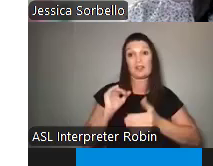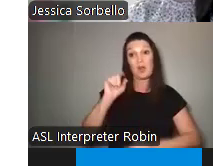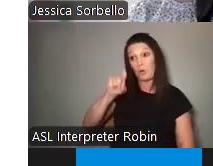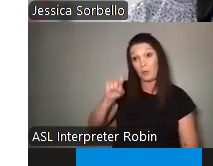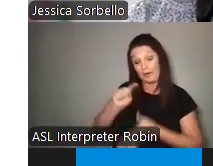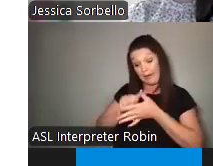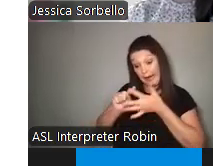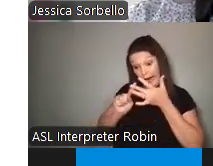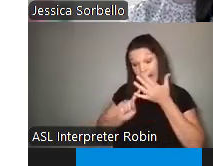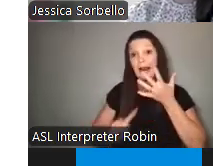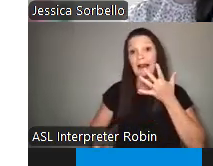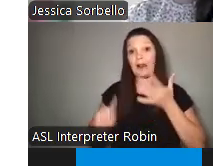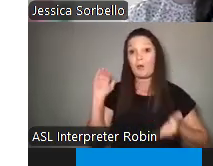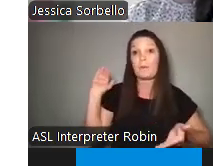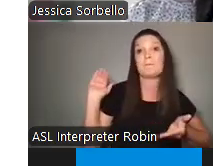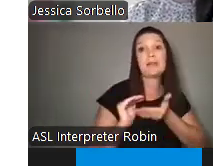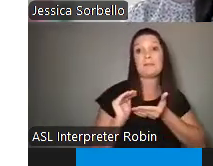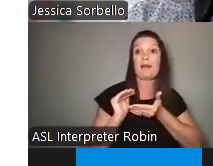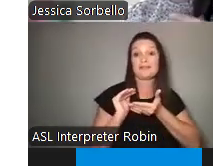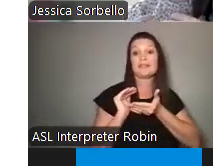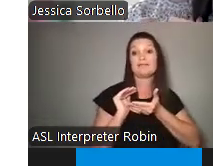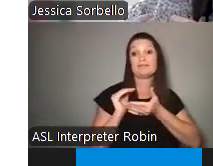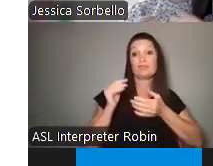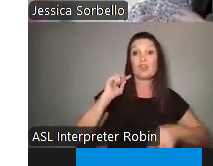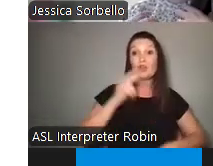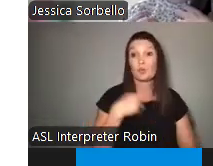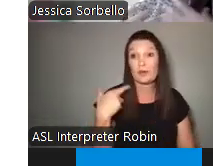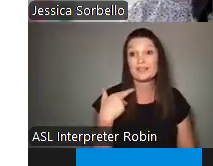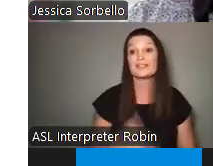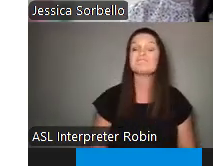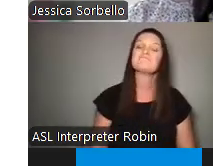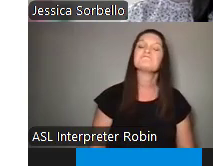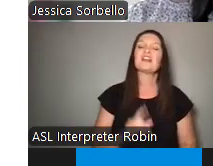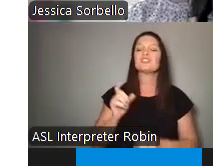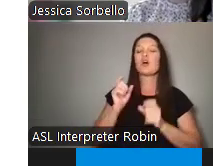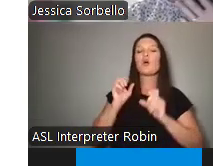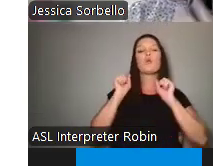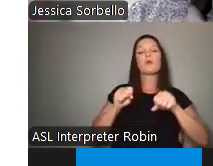to distribute these to all of your agencies to distribute